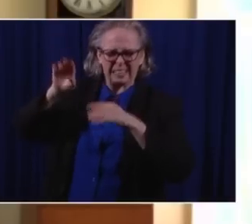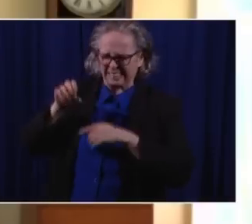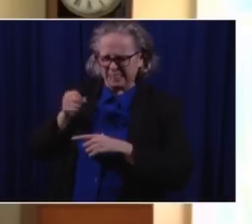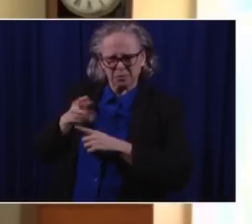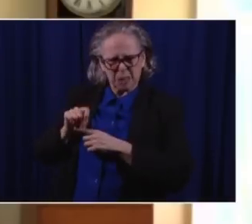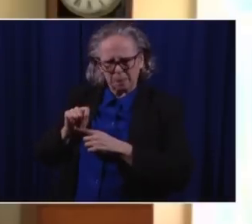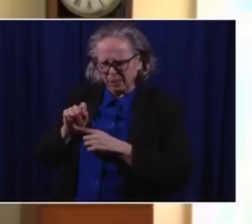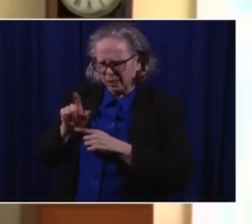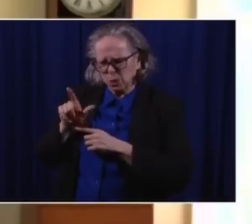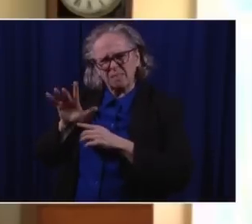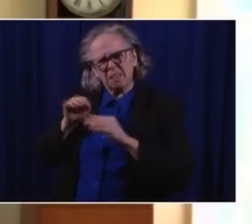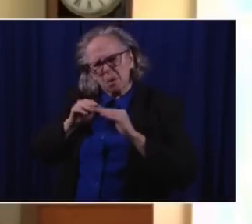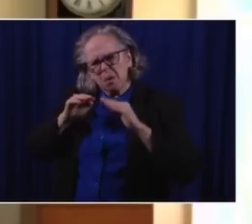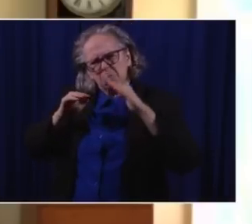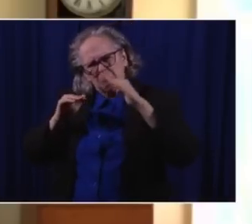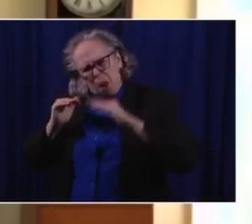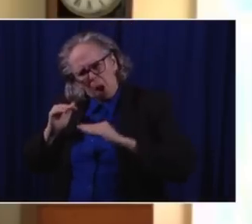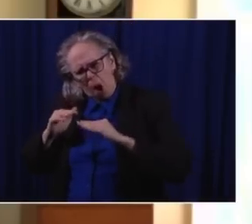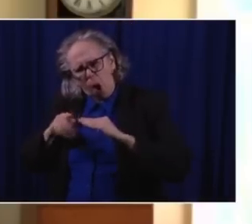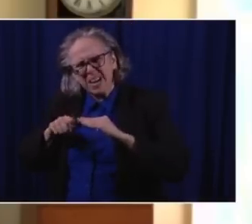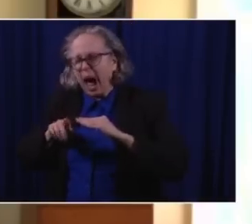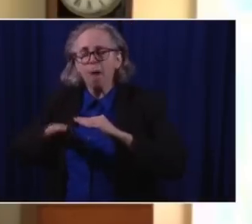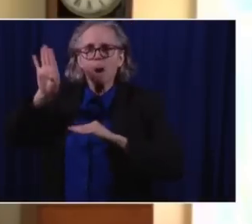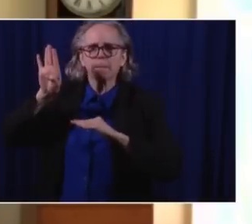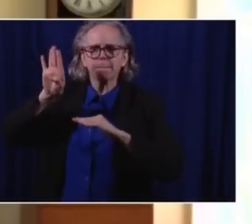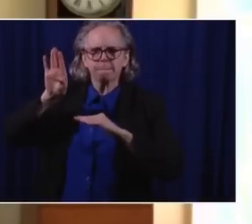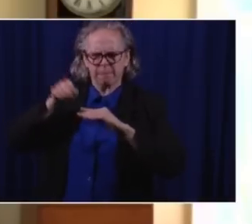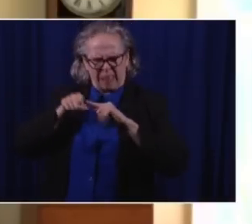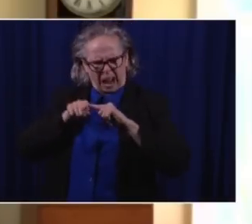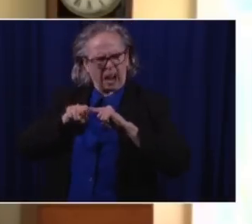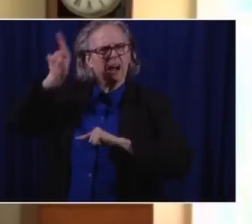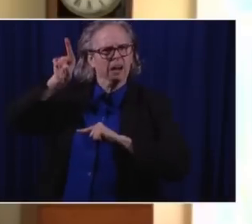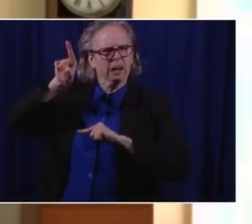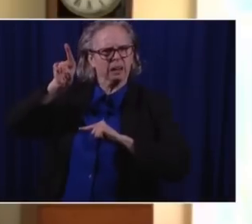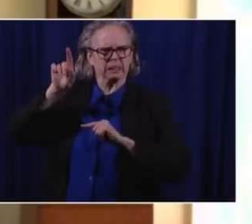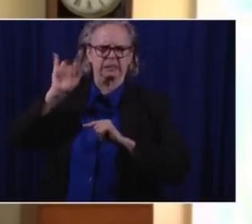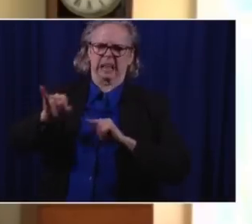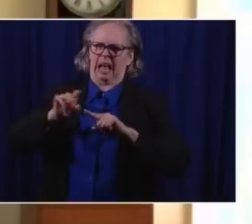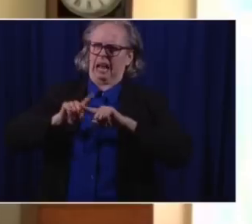been a dramatic change. If you go back September one August 31st right here you see the dramatic change. Even down here